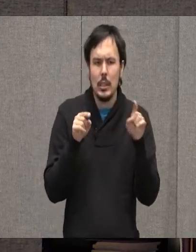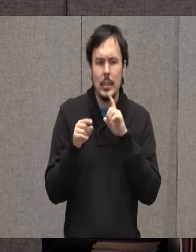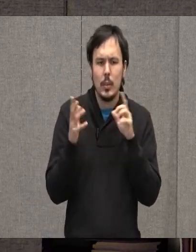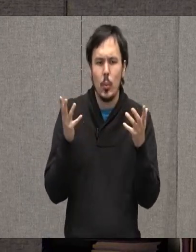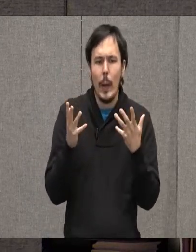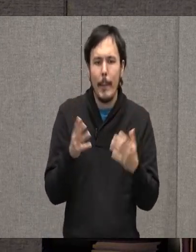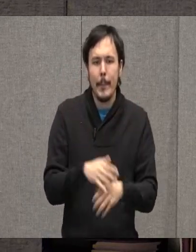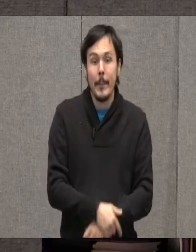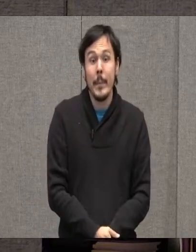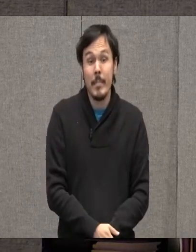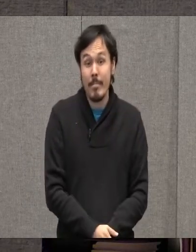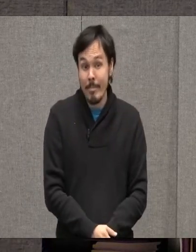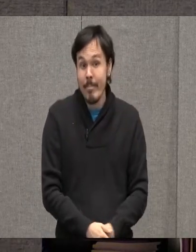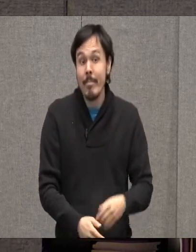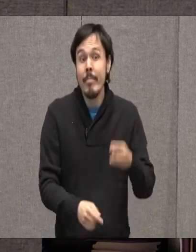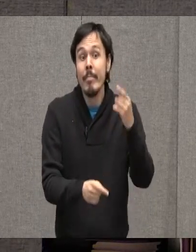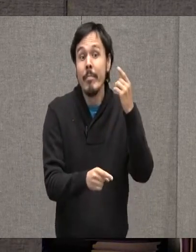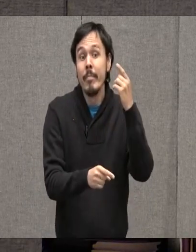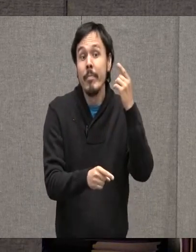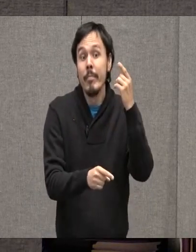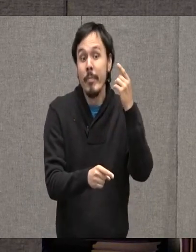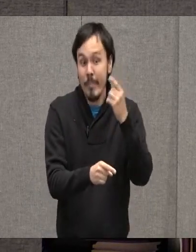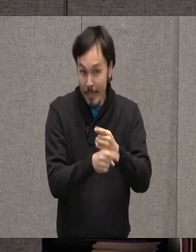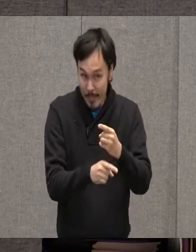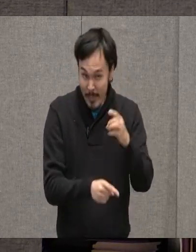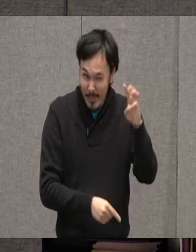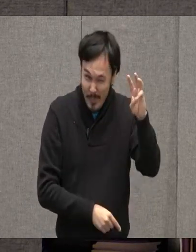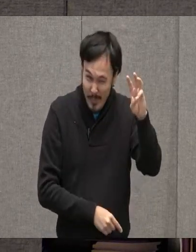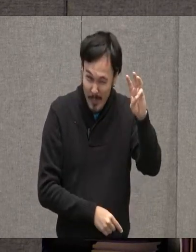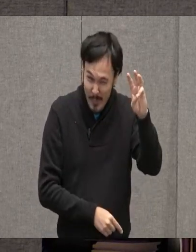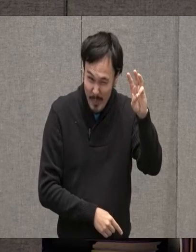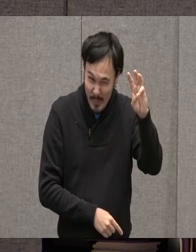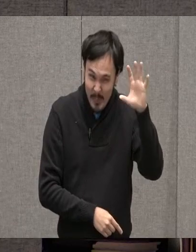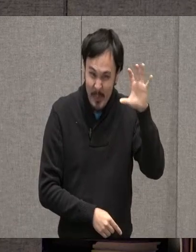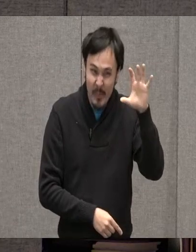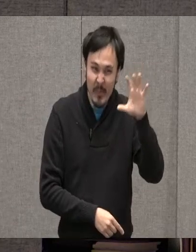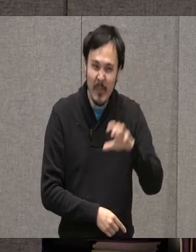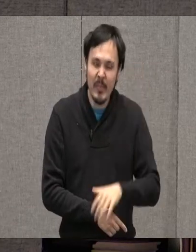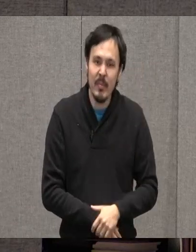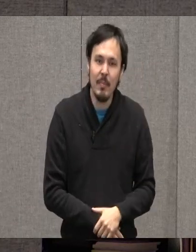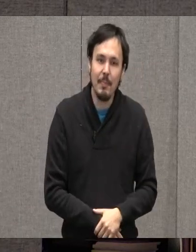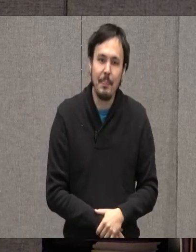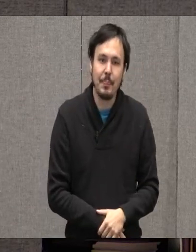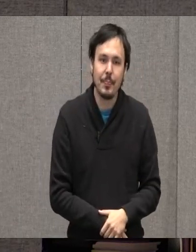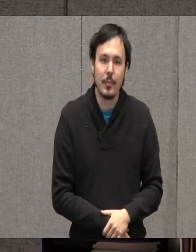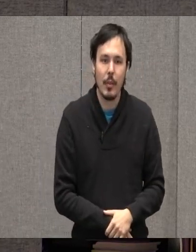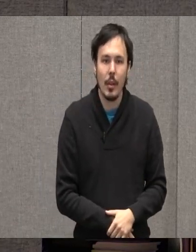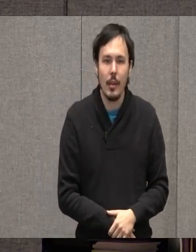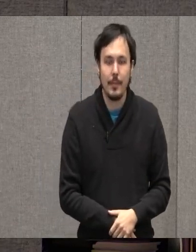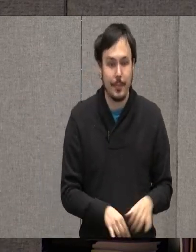That's right it's a 600. The same thing here let's see if that is the same,